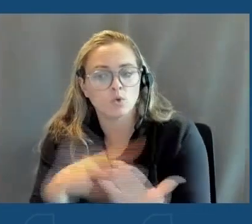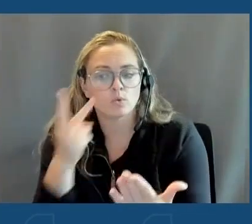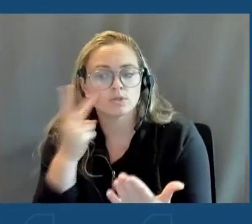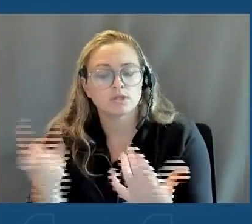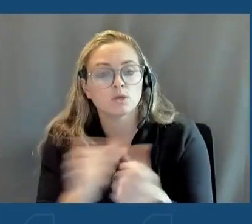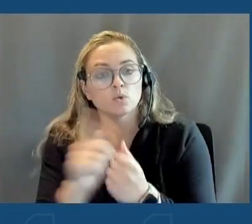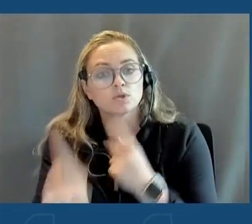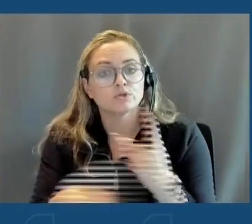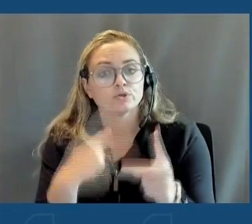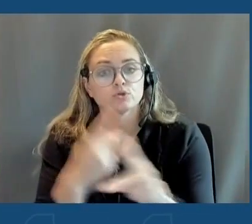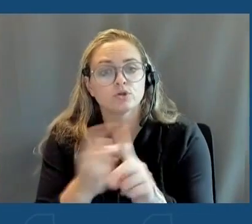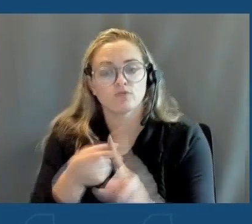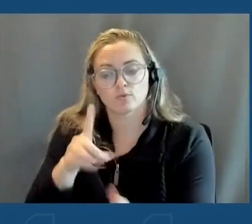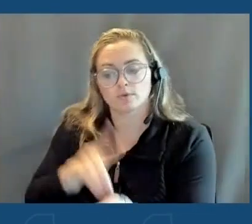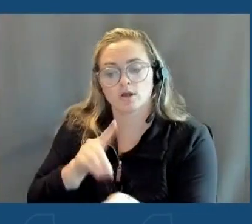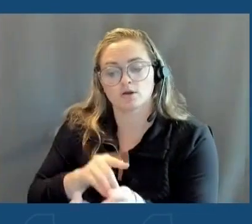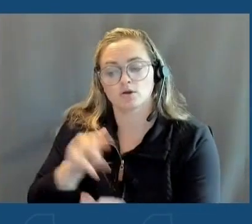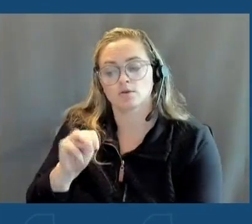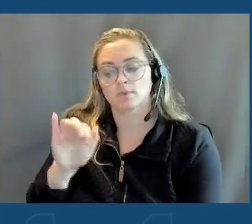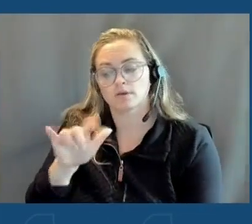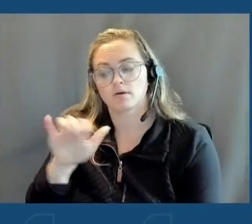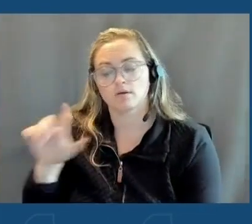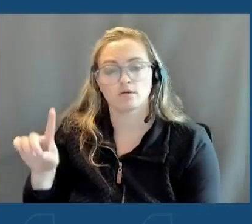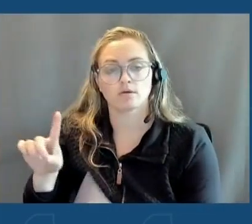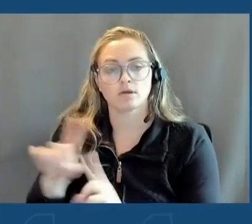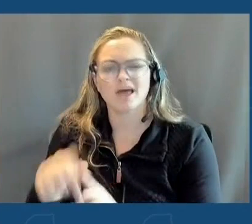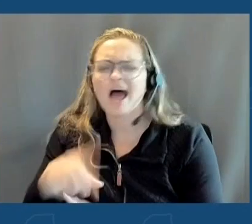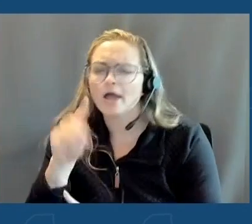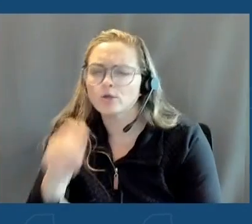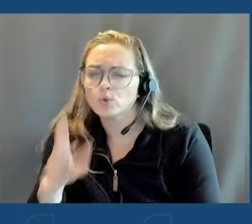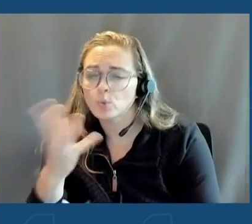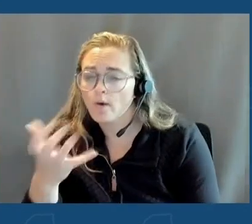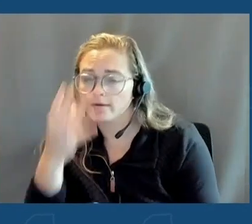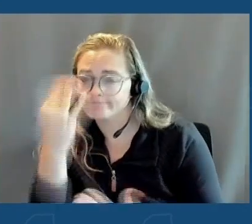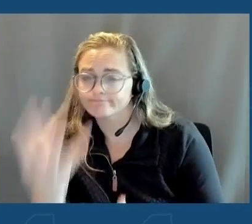THAT IS WHAT I WANTED TO SHARE AND WE WILL BE ABLE TO TAKE